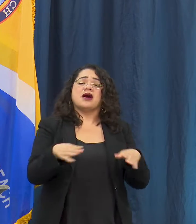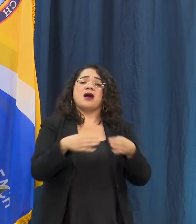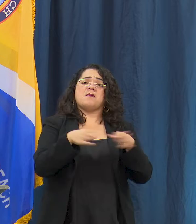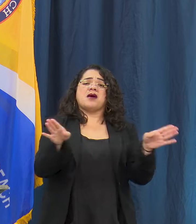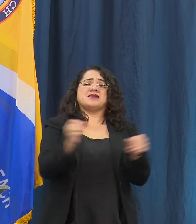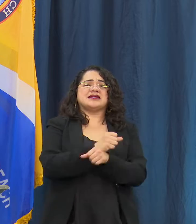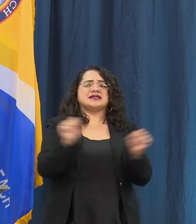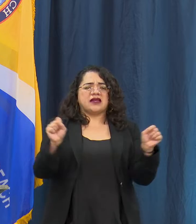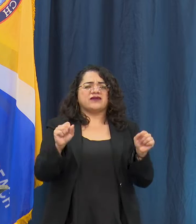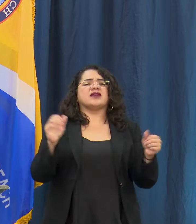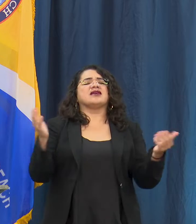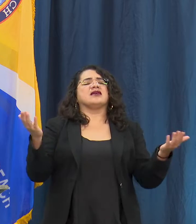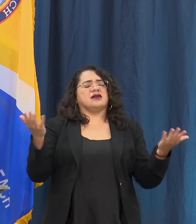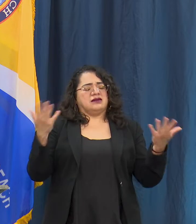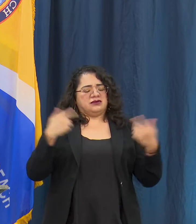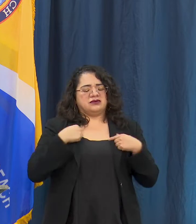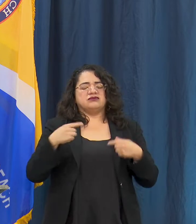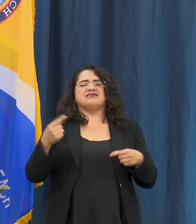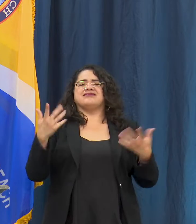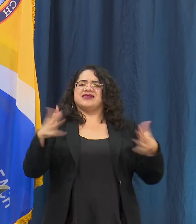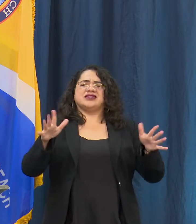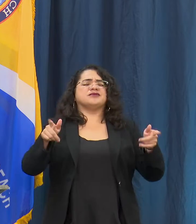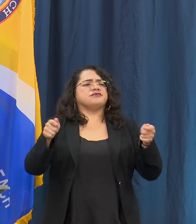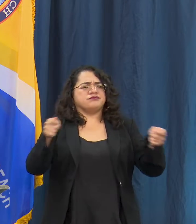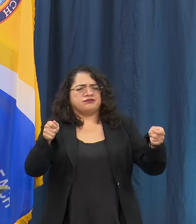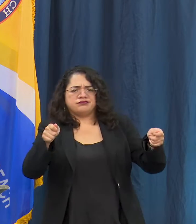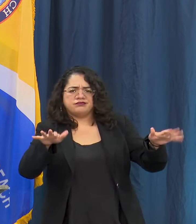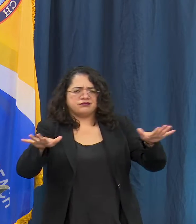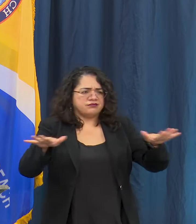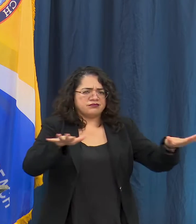control and then we can have peace over these last few nights.